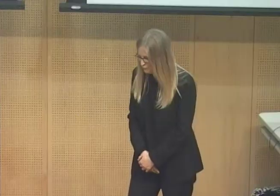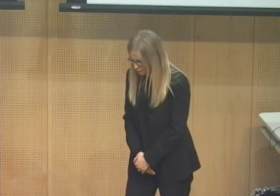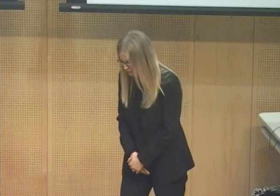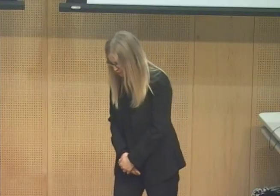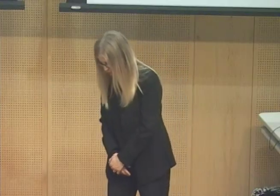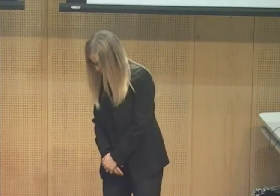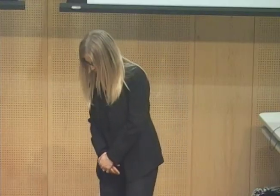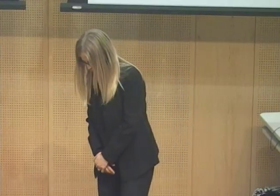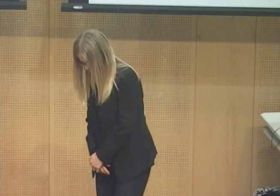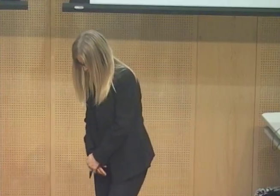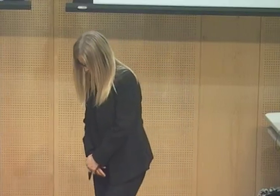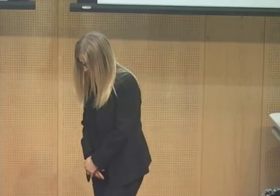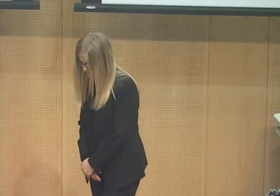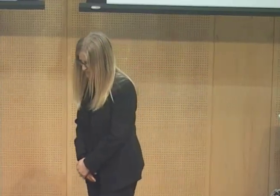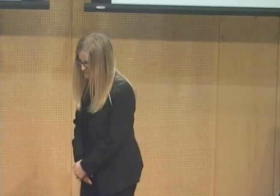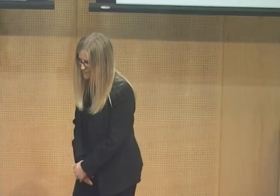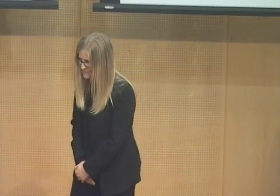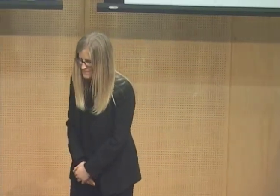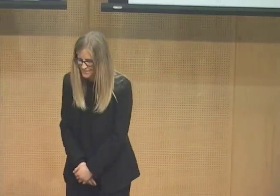you brought to bear, what do we do with it at this point?